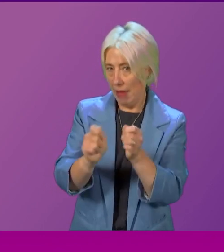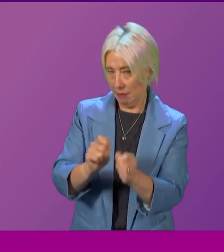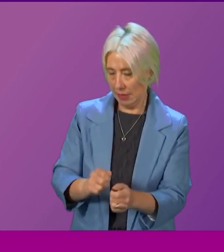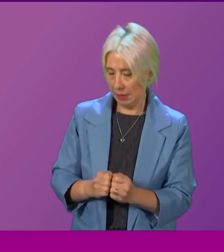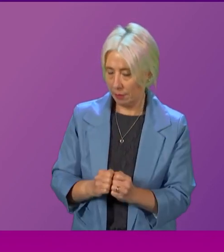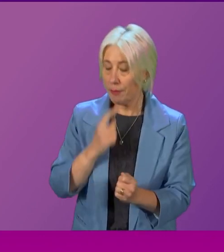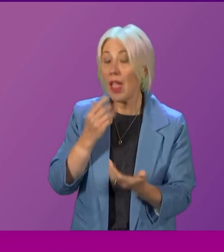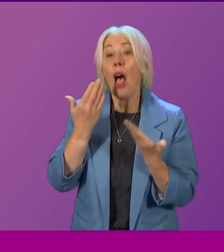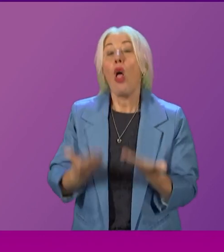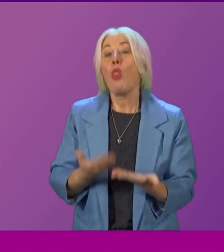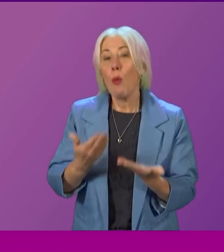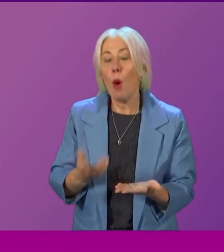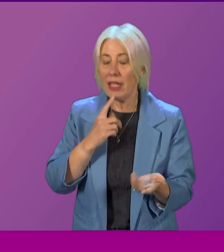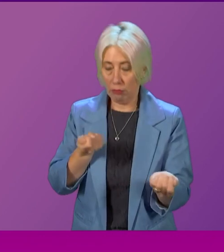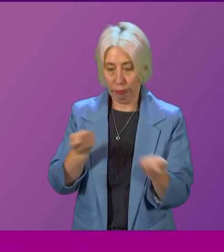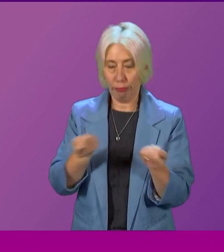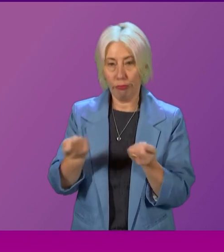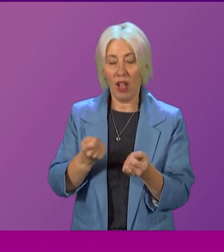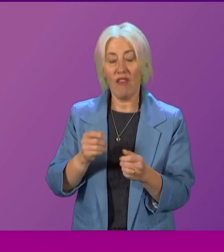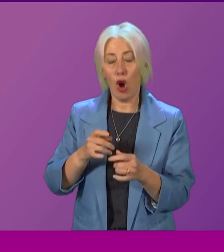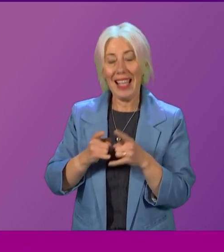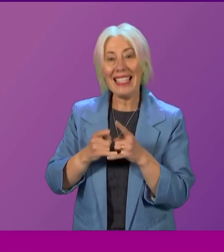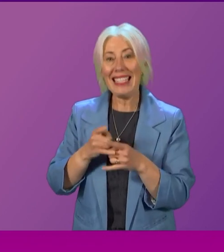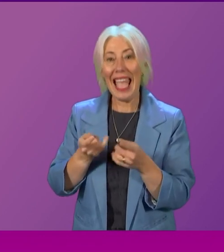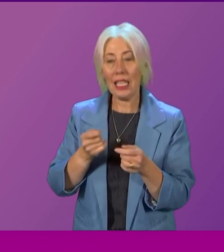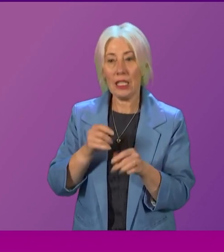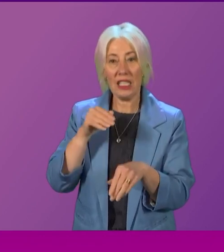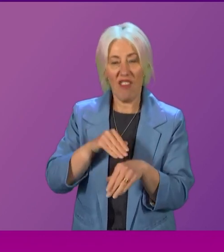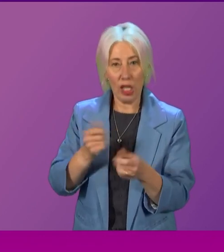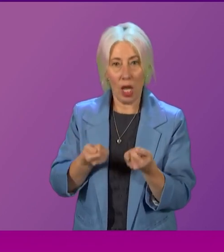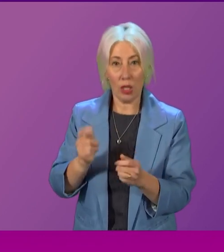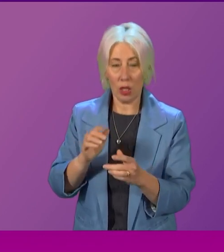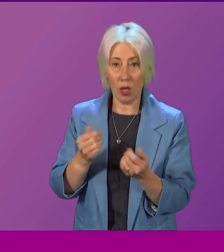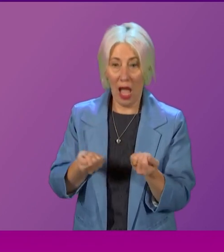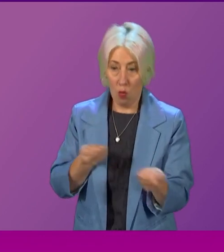Current provisions for management of sex offenders are robust and effective.